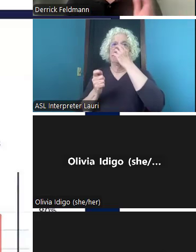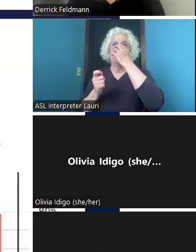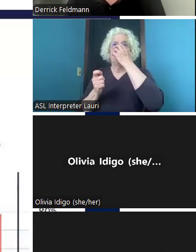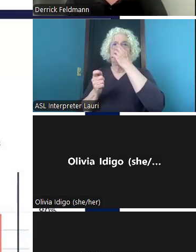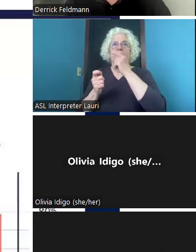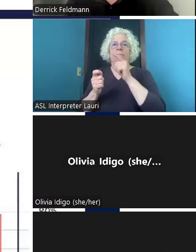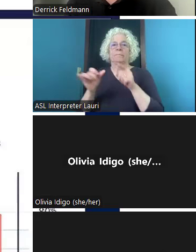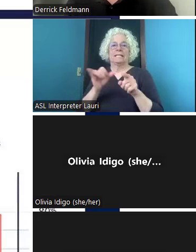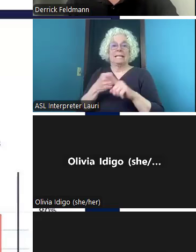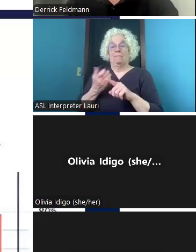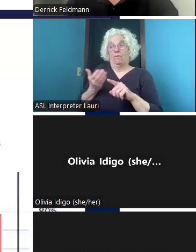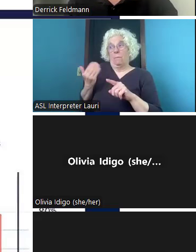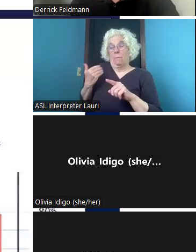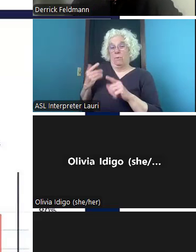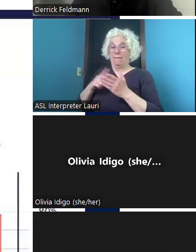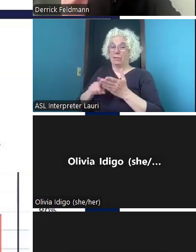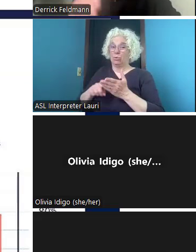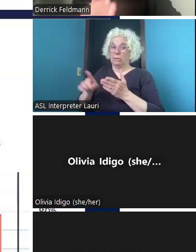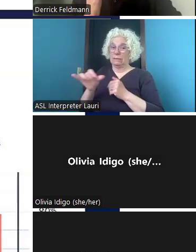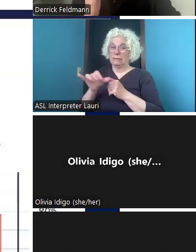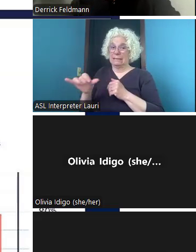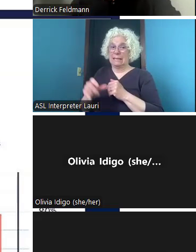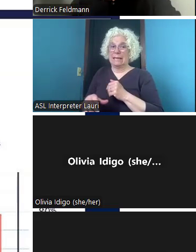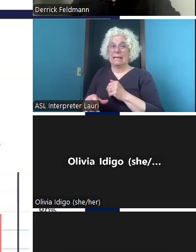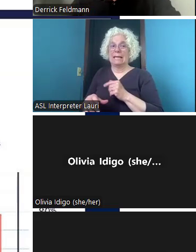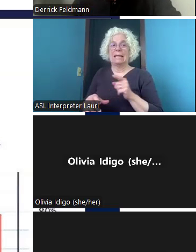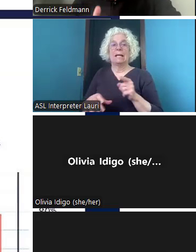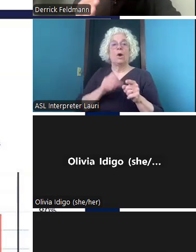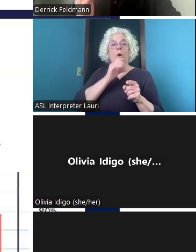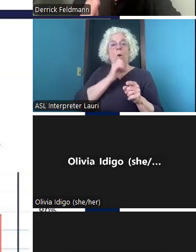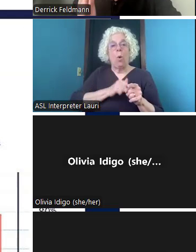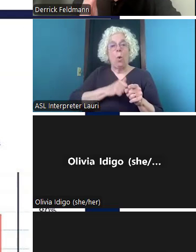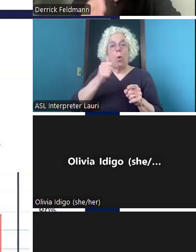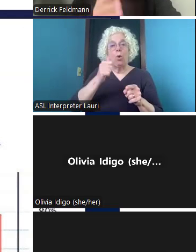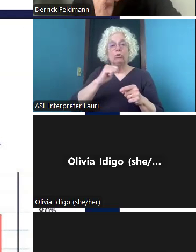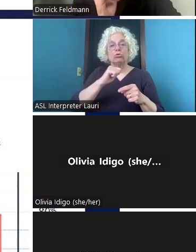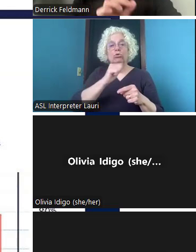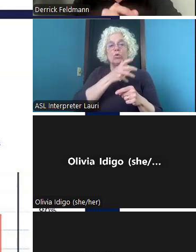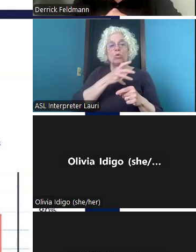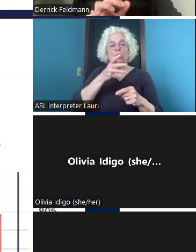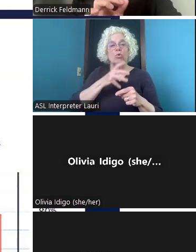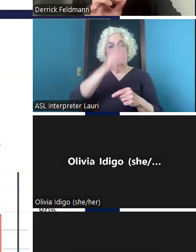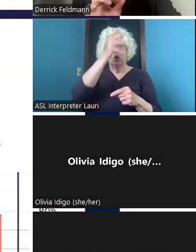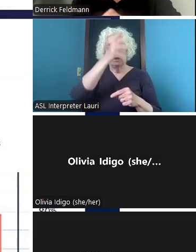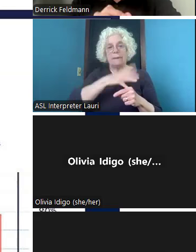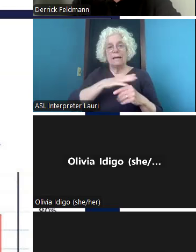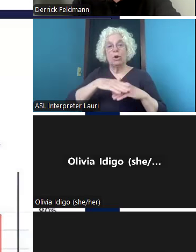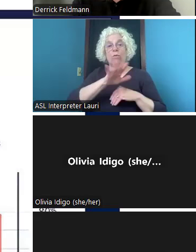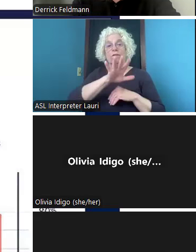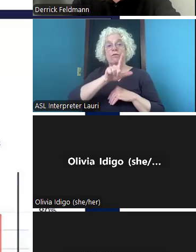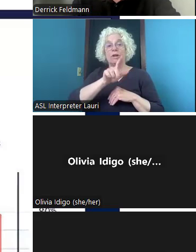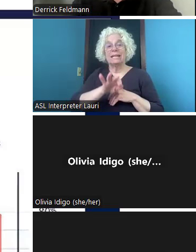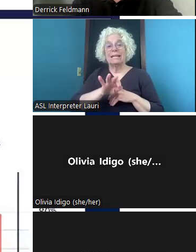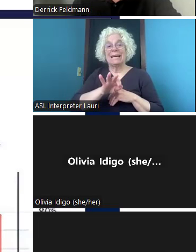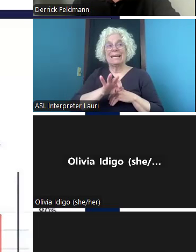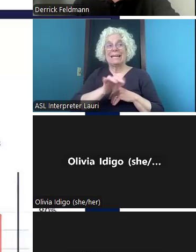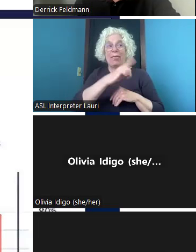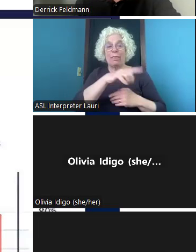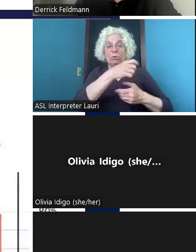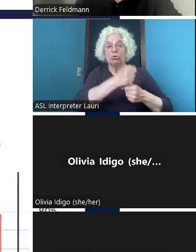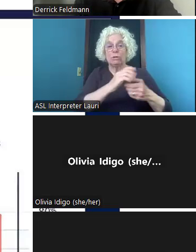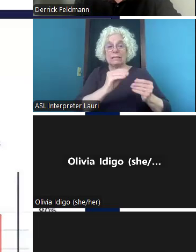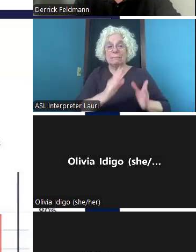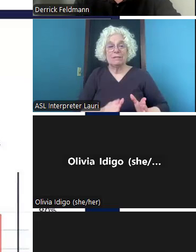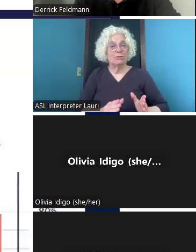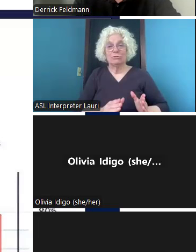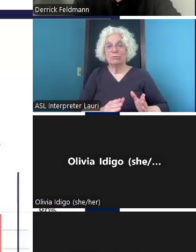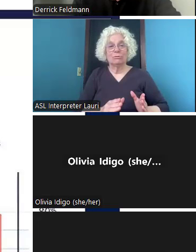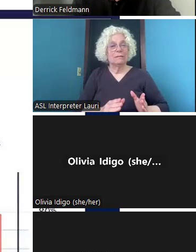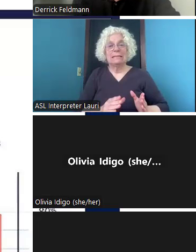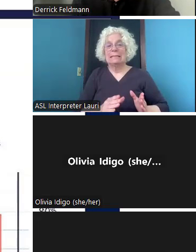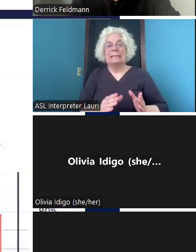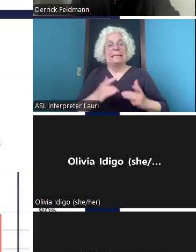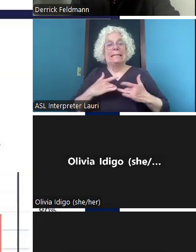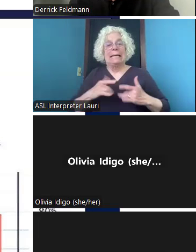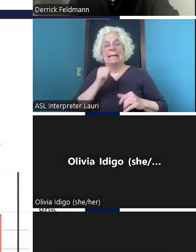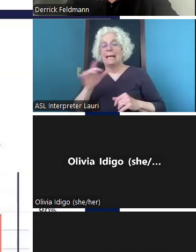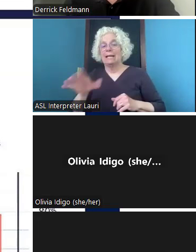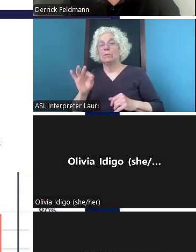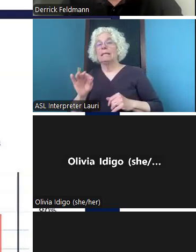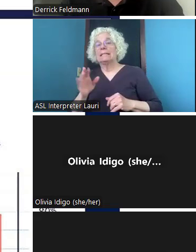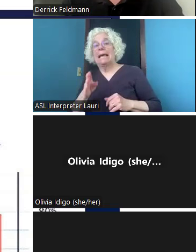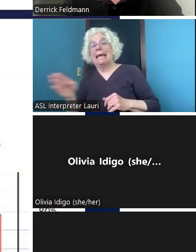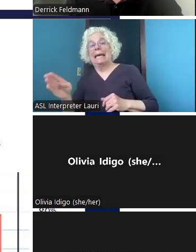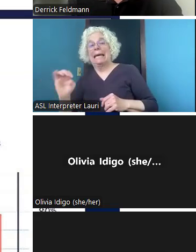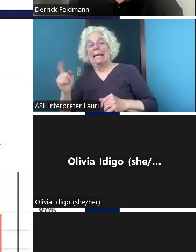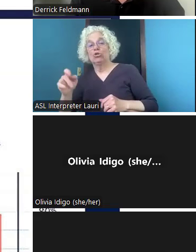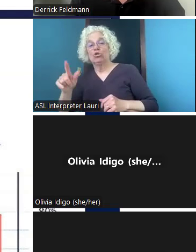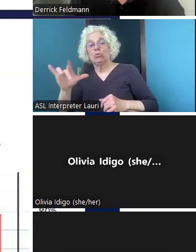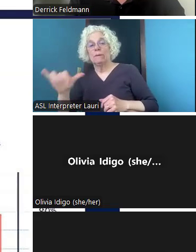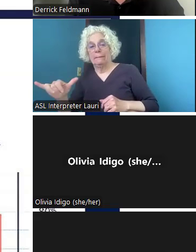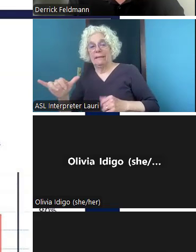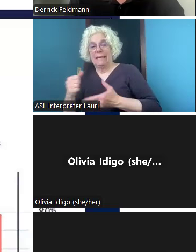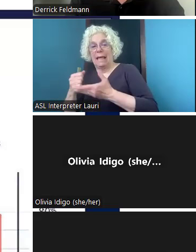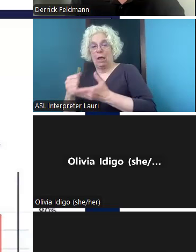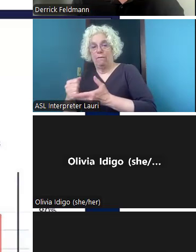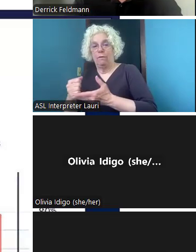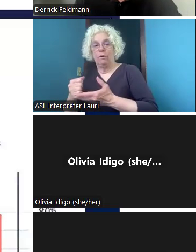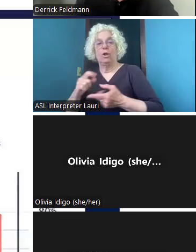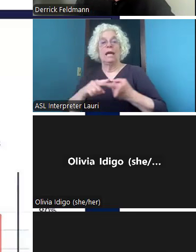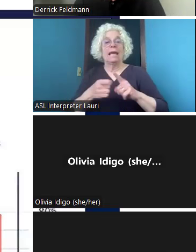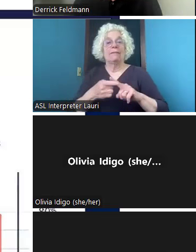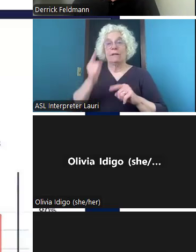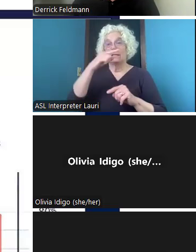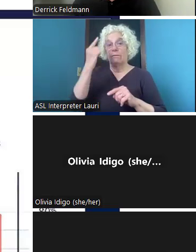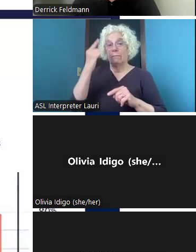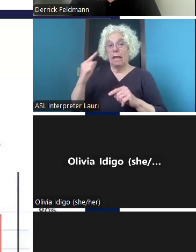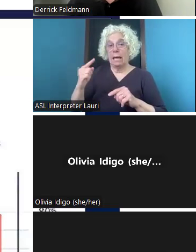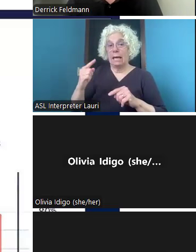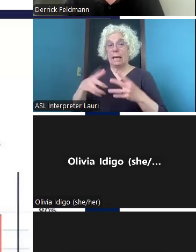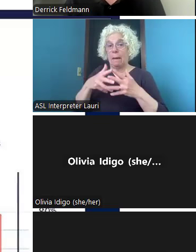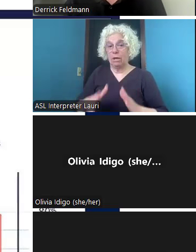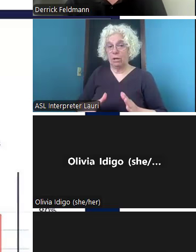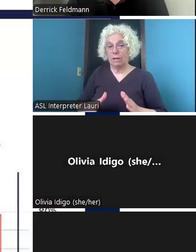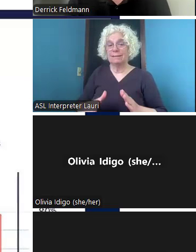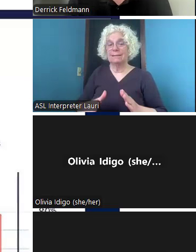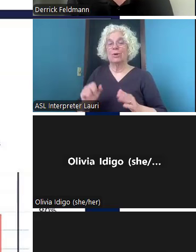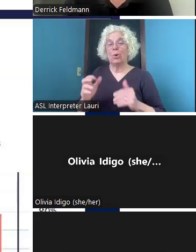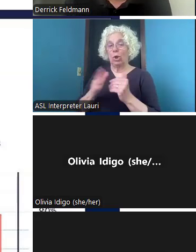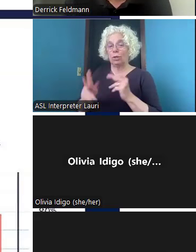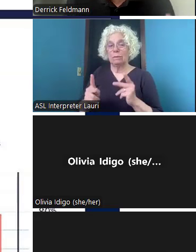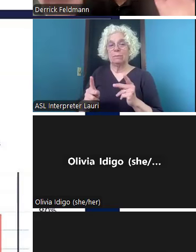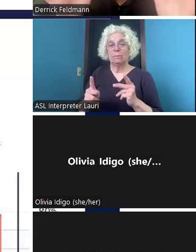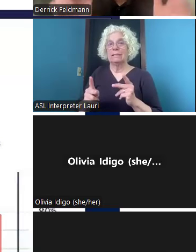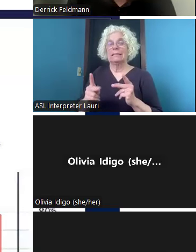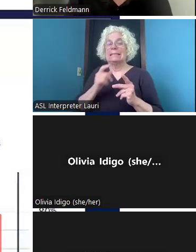same from our previous rounds of research--older rural men, 49+ trusted messengers were less likely to choose extremely helpful. And friends of black Americans as well as loved ones and close connections were least likely to say somewhat helpful.